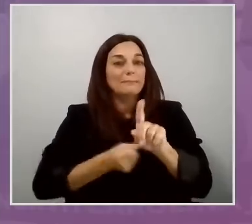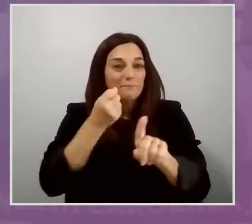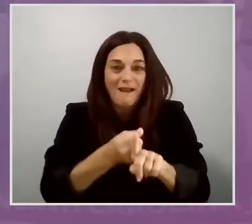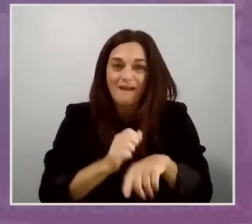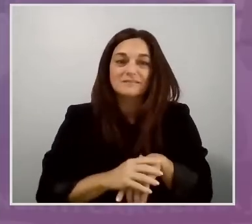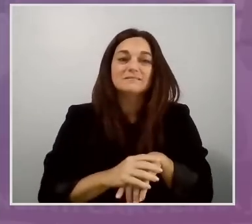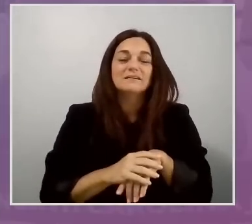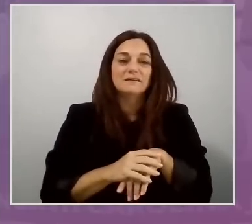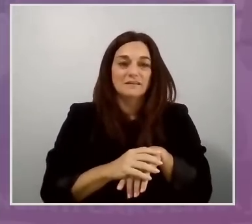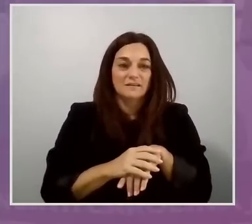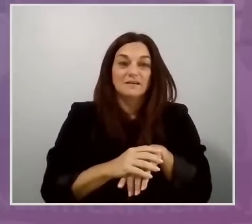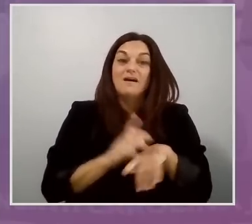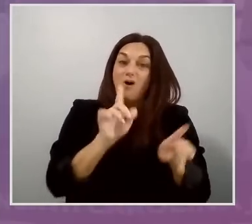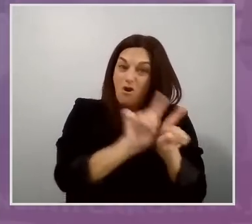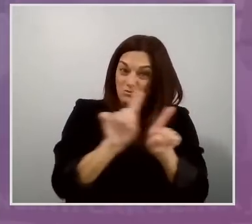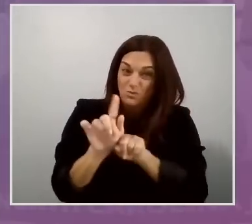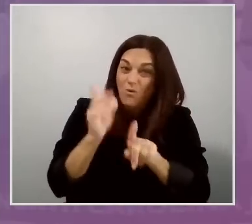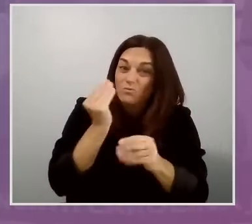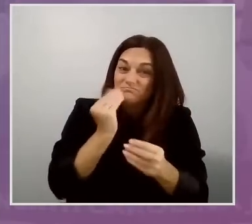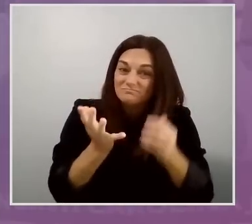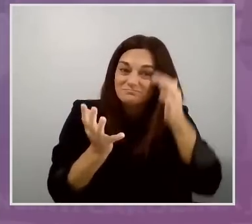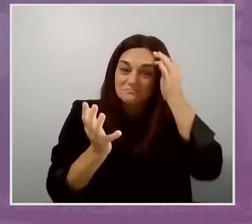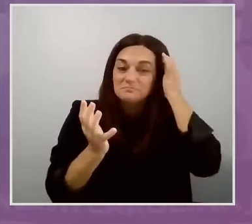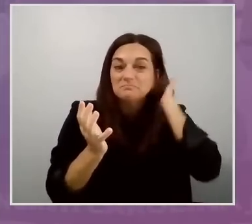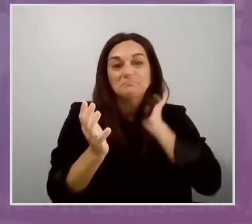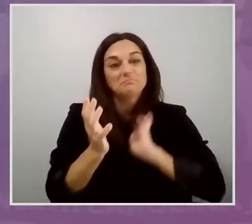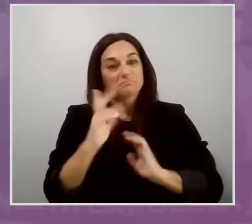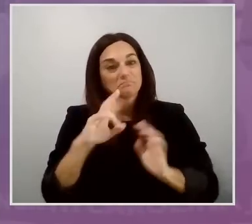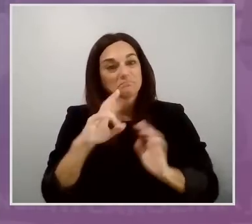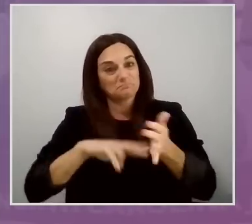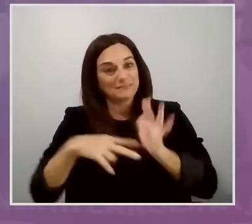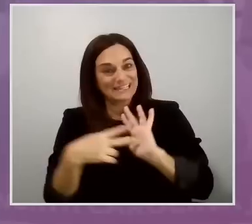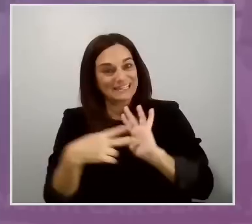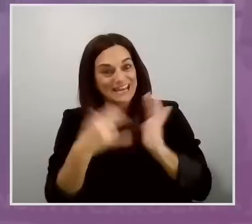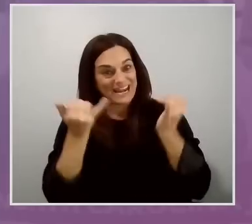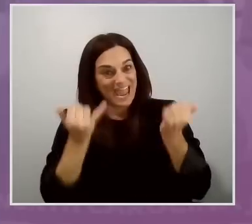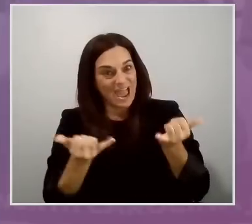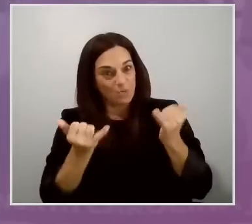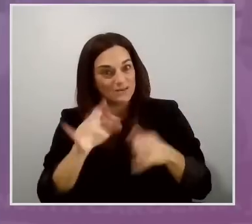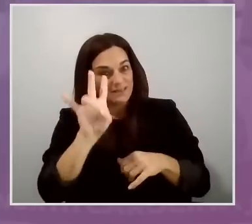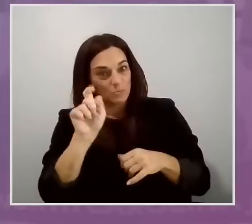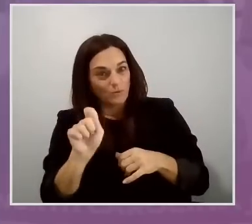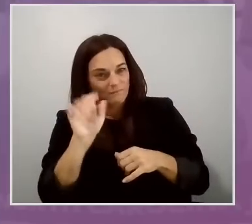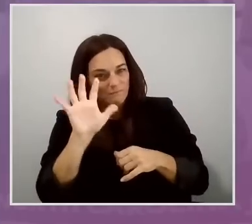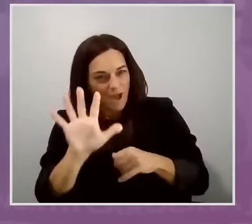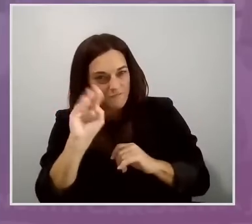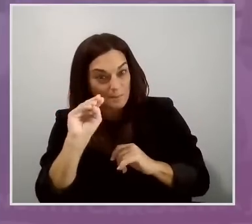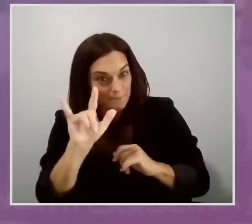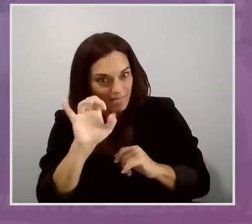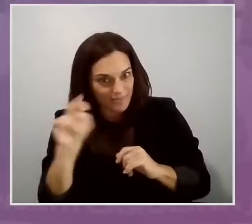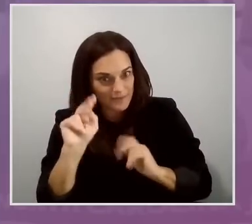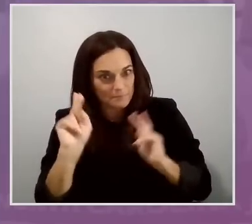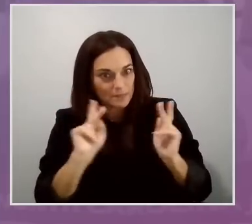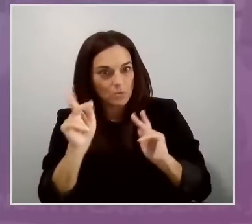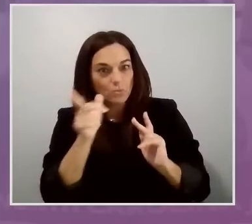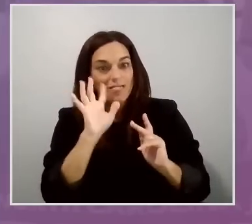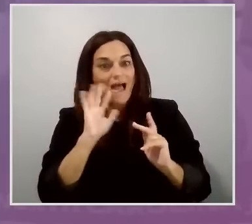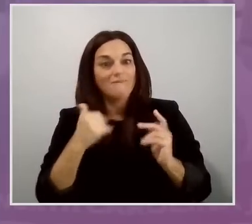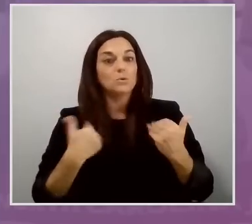CONTRACTED THIS VIRUS WITH UNKNOWN LONG-TERM IMPACT.